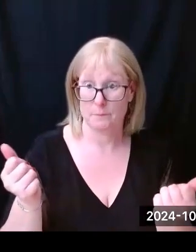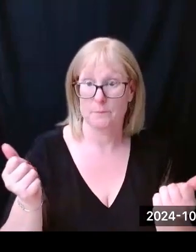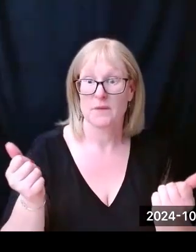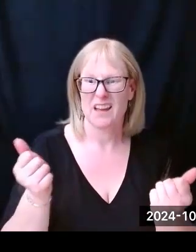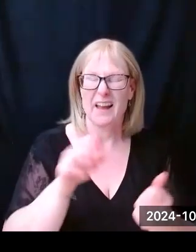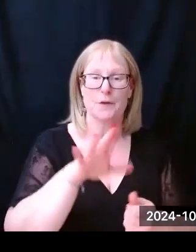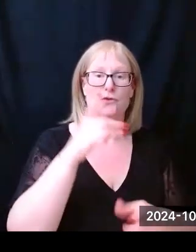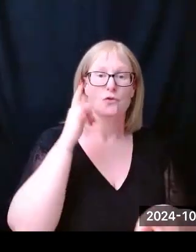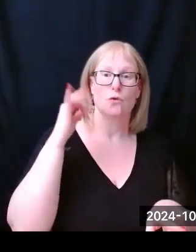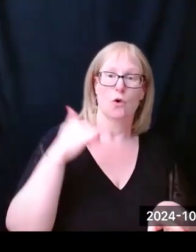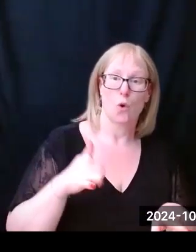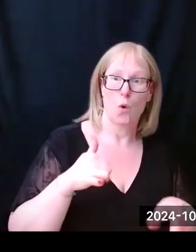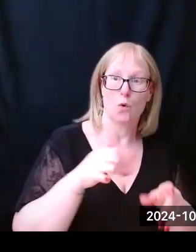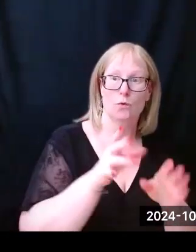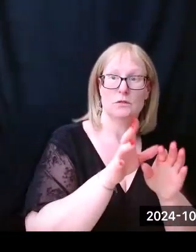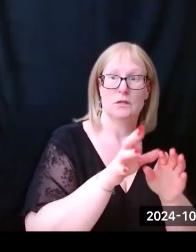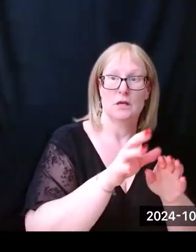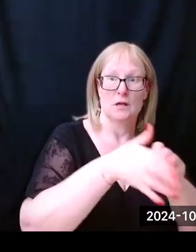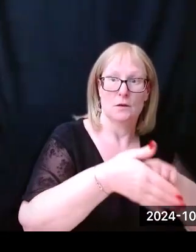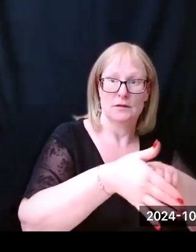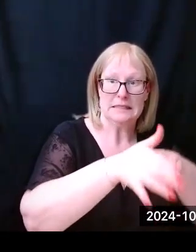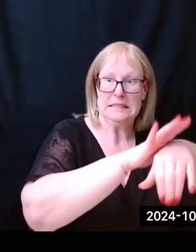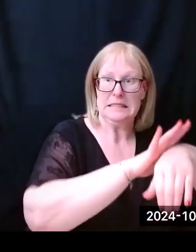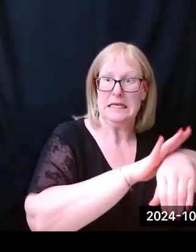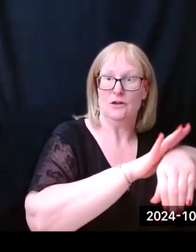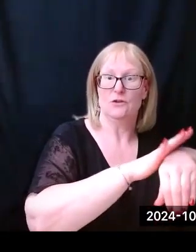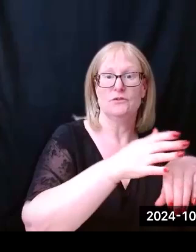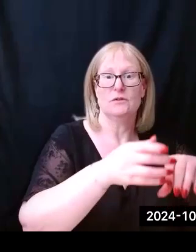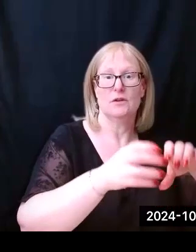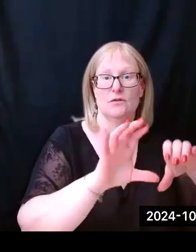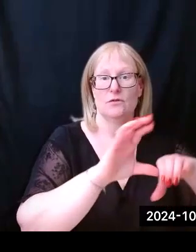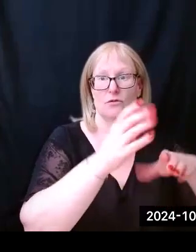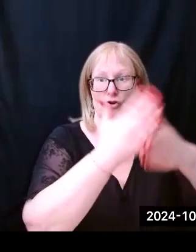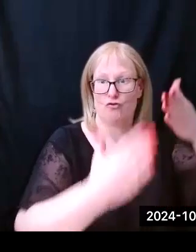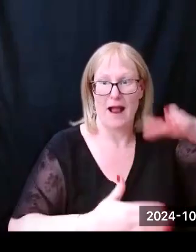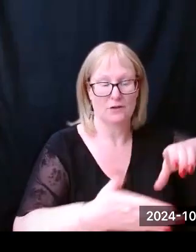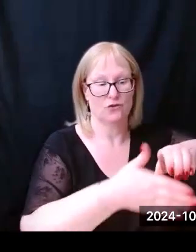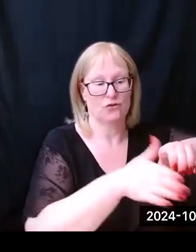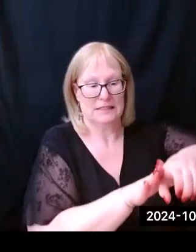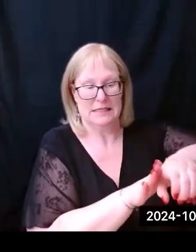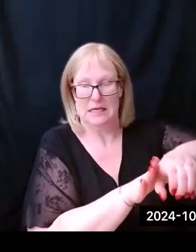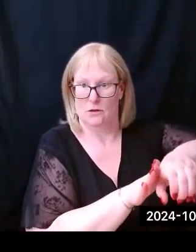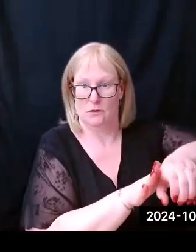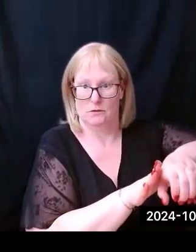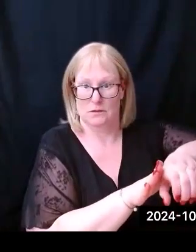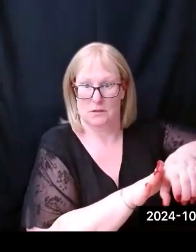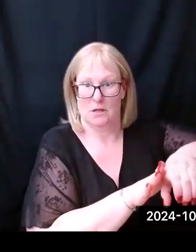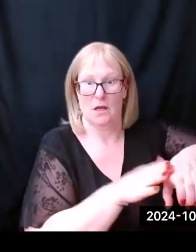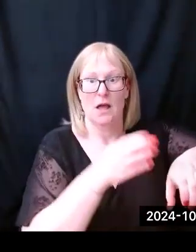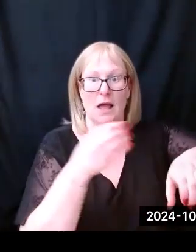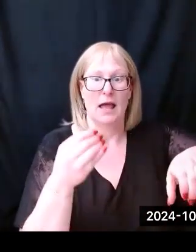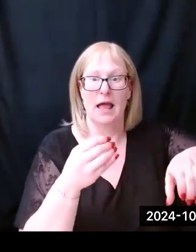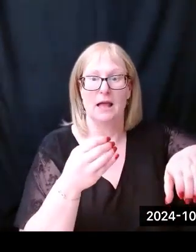on our lives. And, you know, some people would suggest that the gold symbolizes strength, uniqueness, beauty, and our own ability to heal.